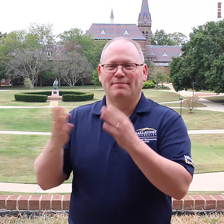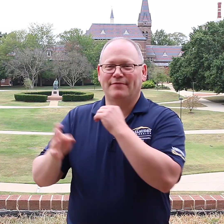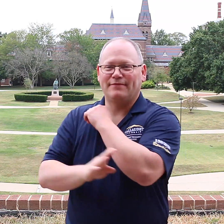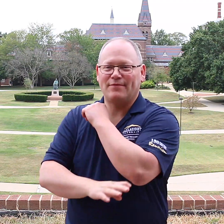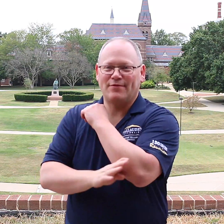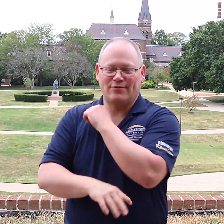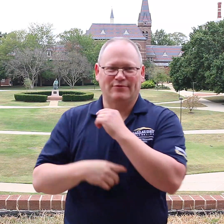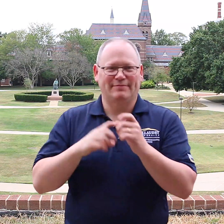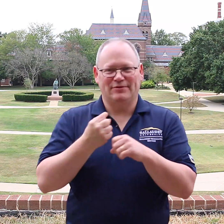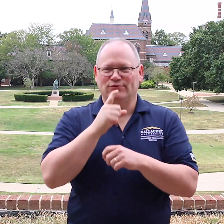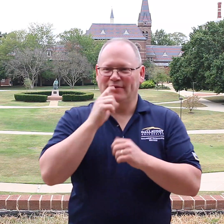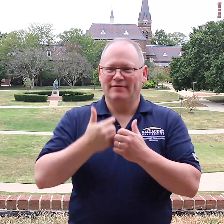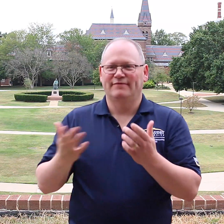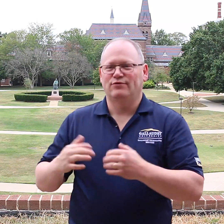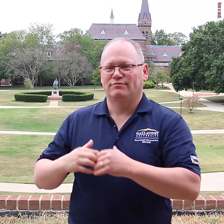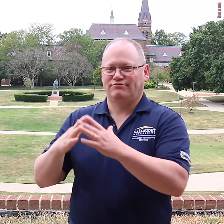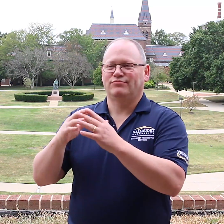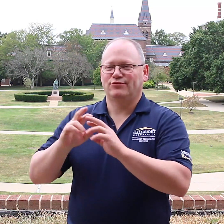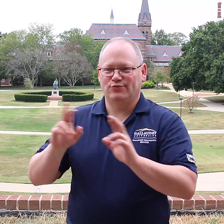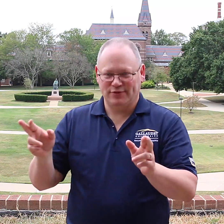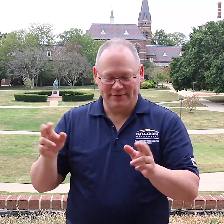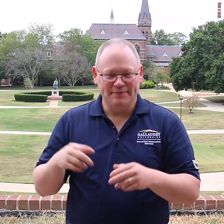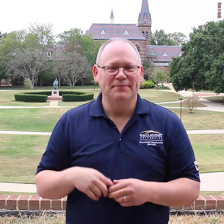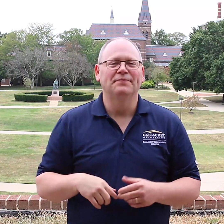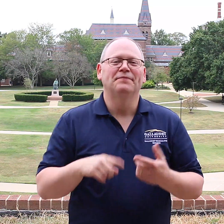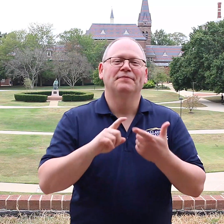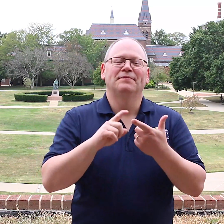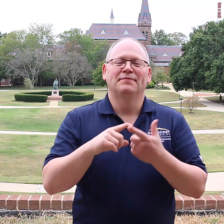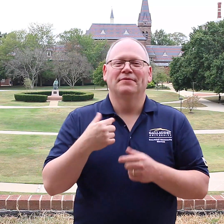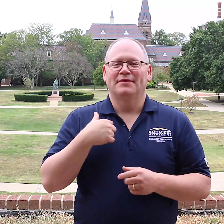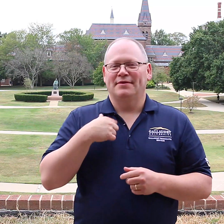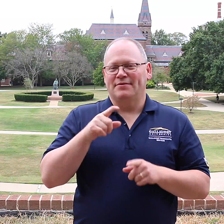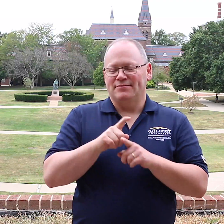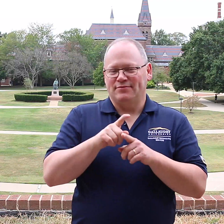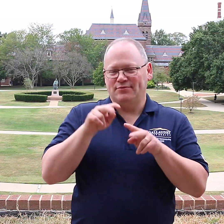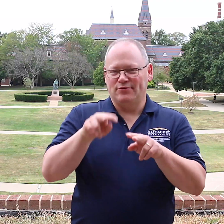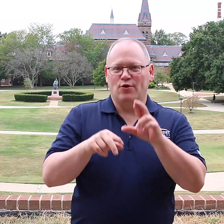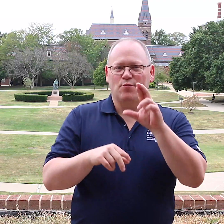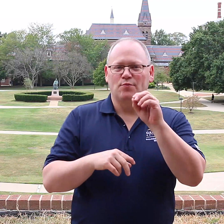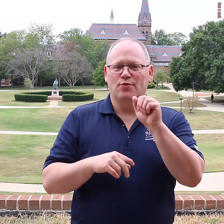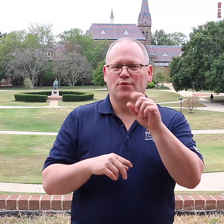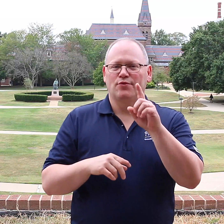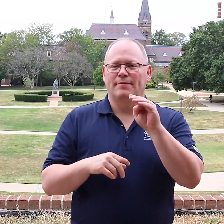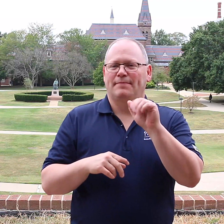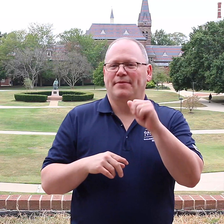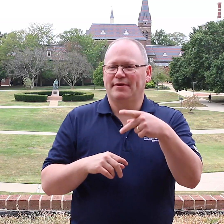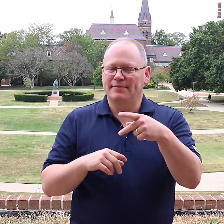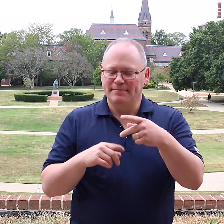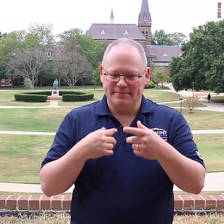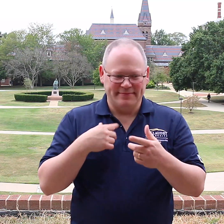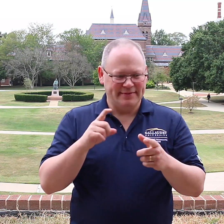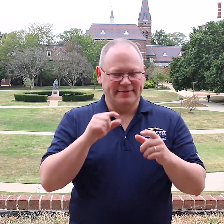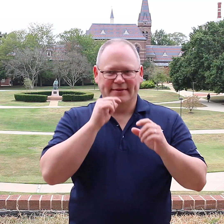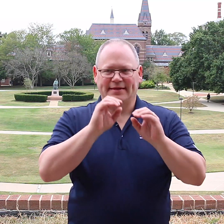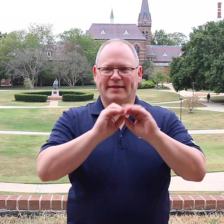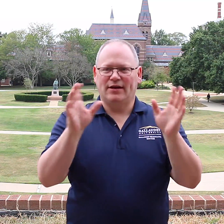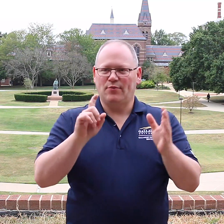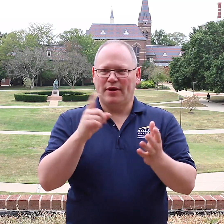So with the fall semester ended, getting ready for the spring semester, also looking at the roadmap,